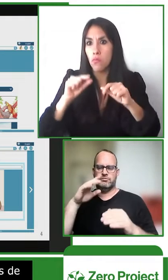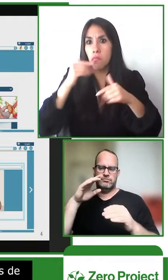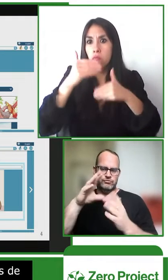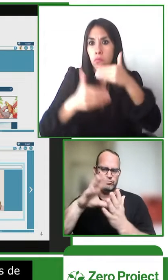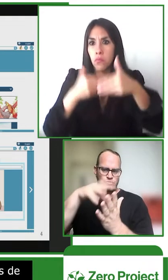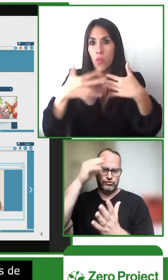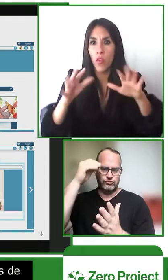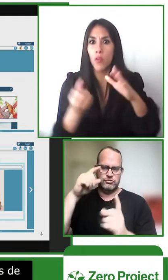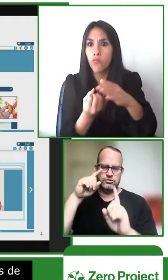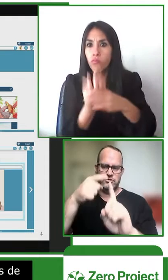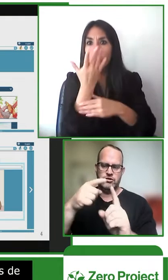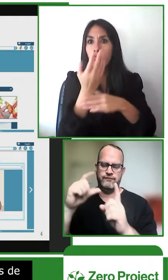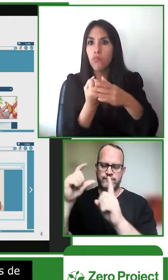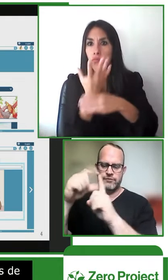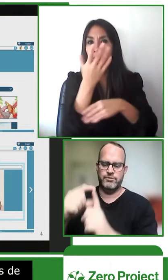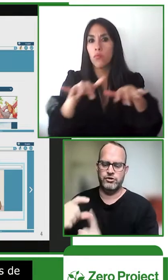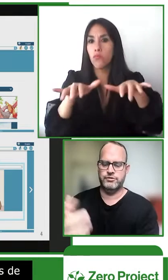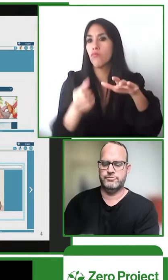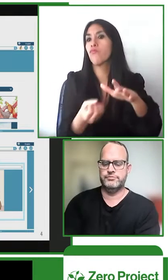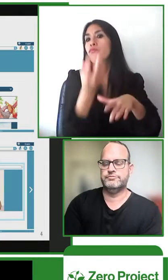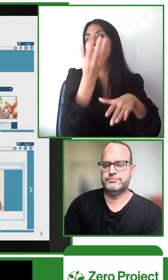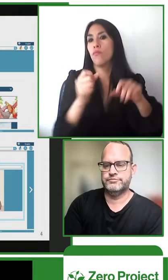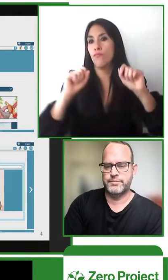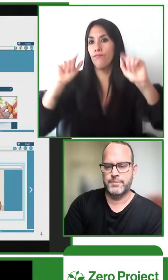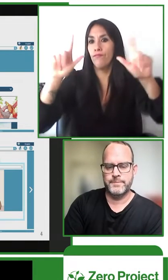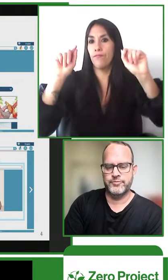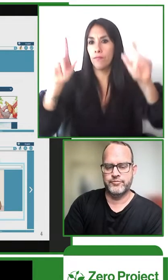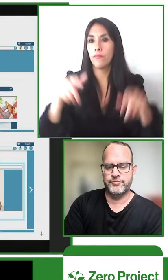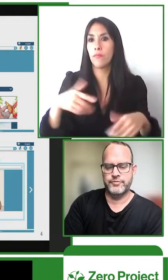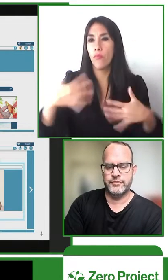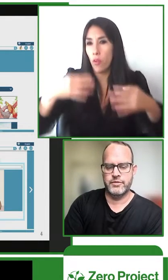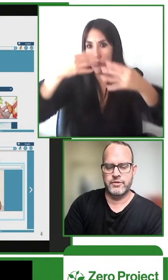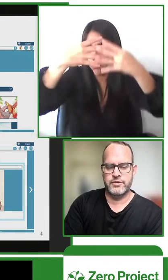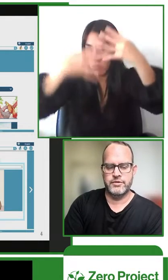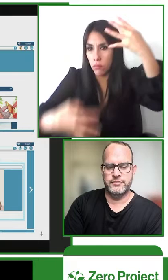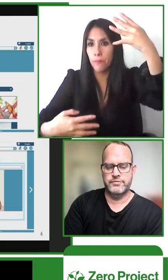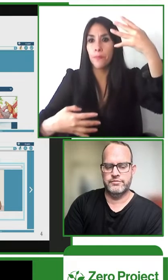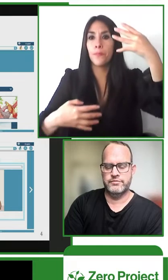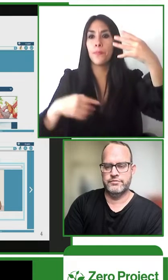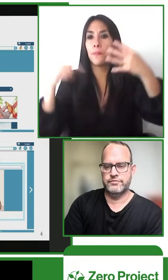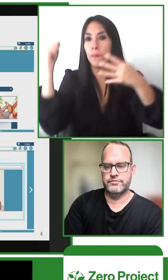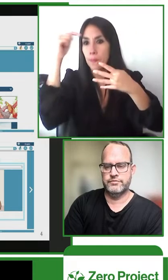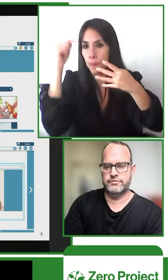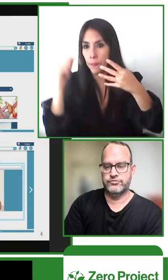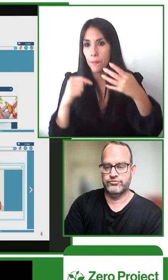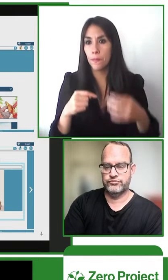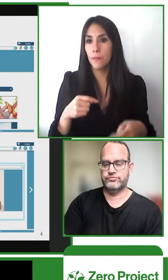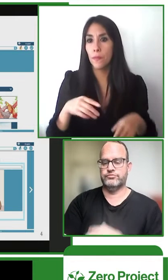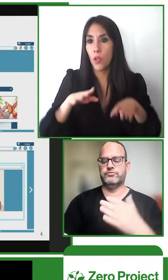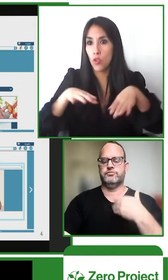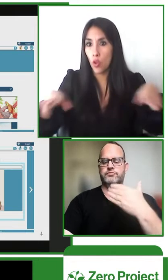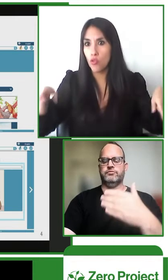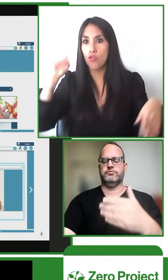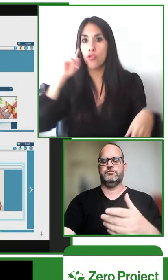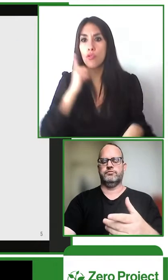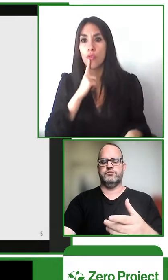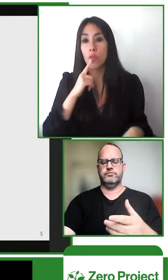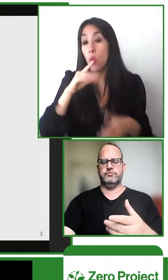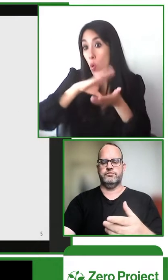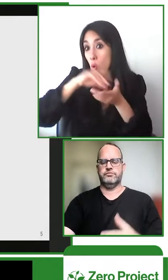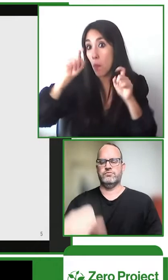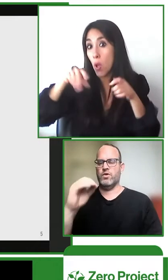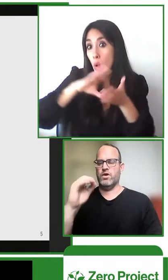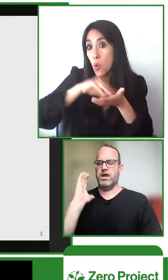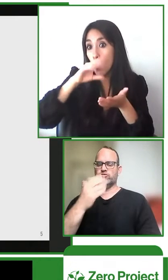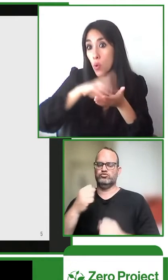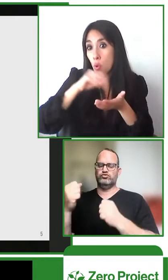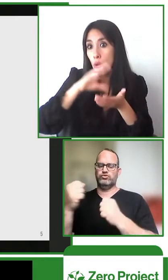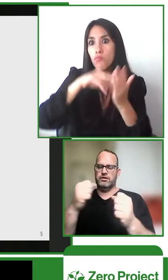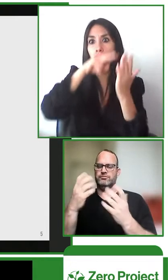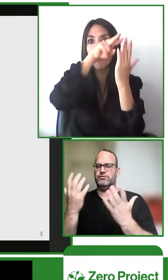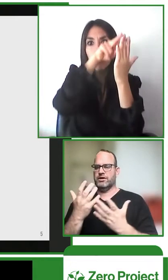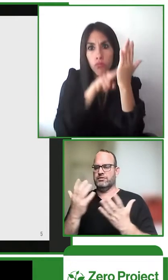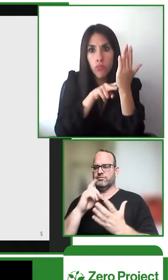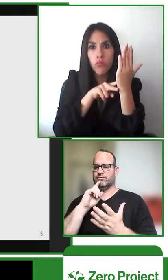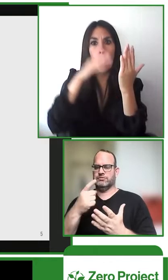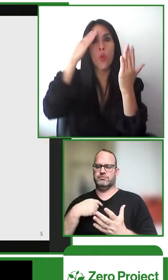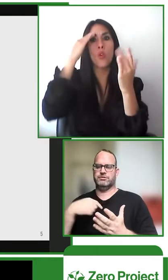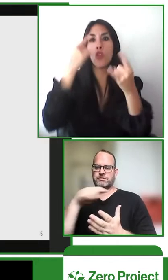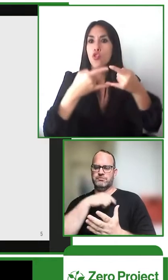deaf children want to learn from reading each of the stories